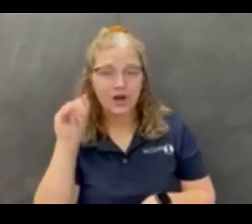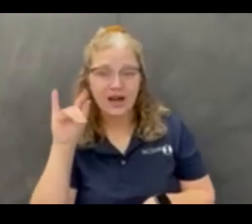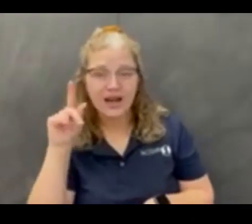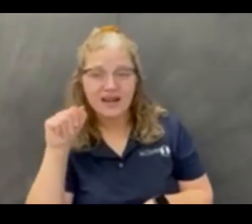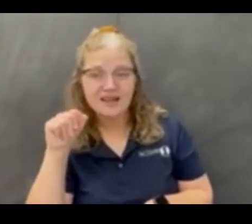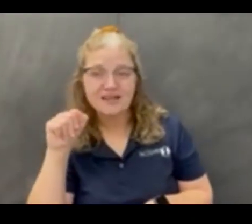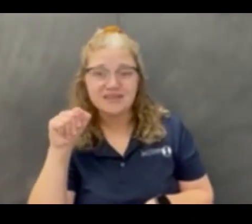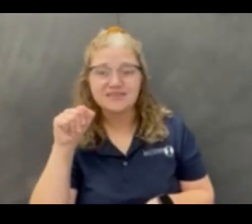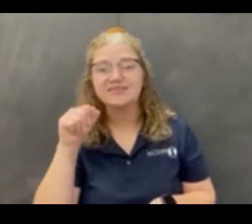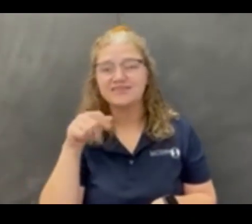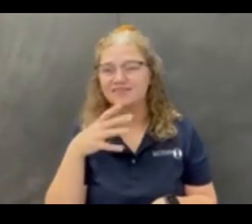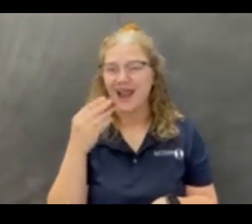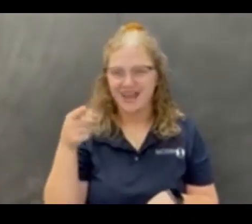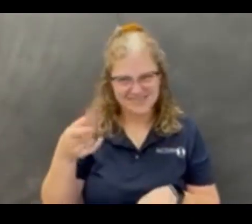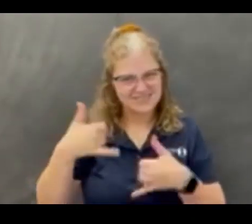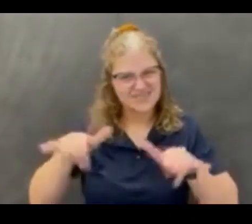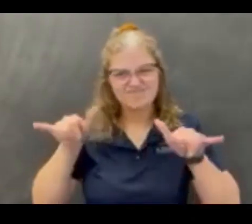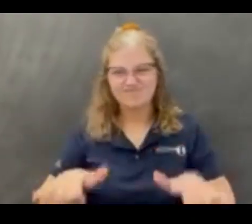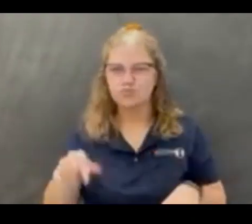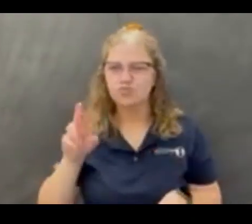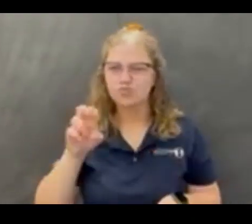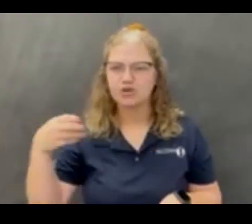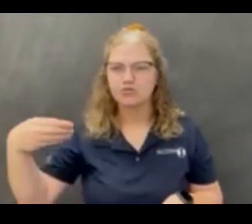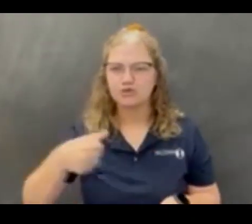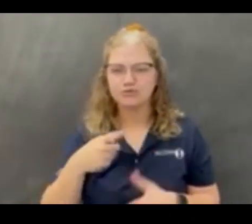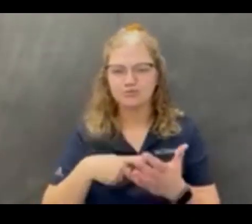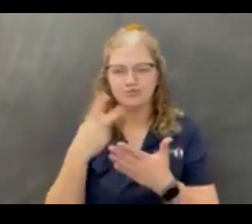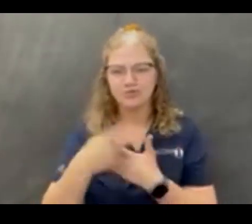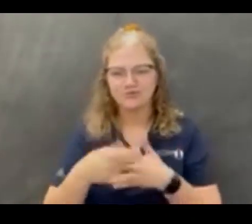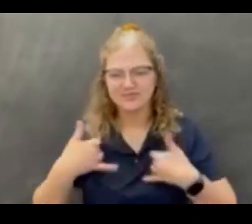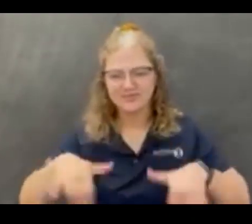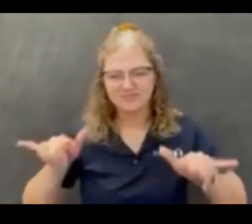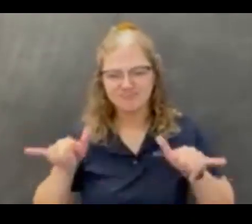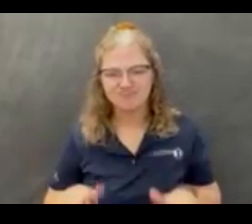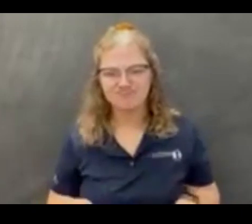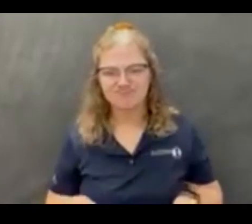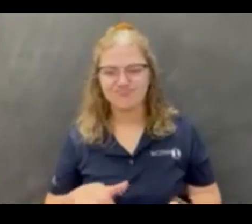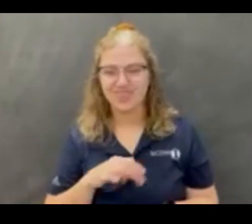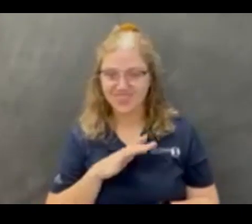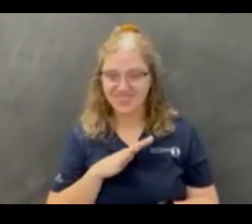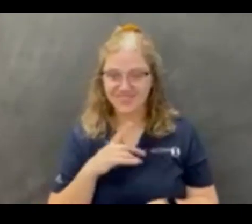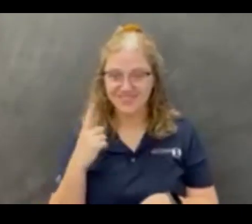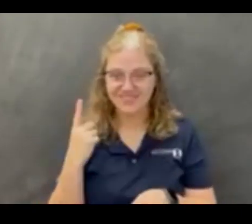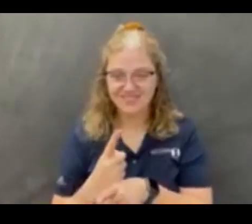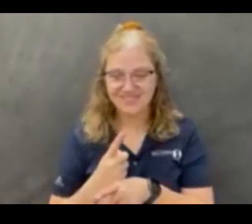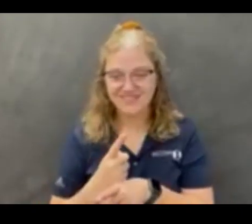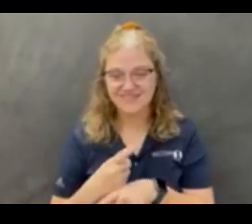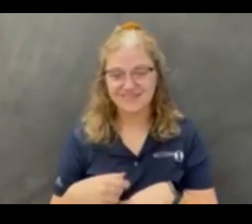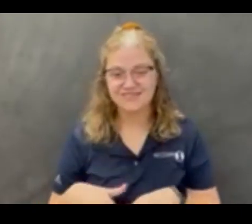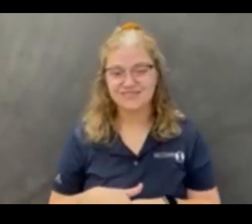any kind of listening aids and all of those are reimbursed through the program. Pretty cool right?